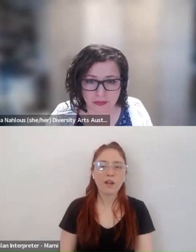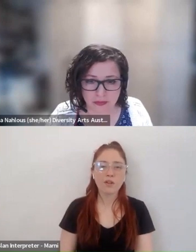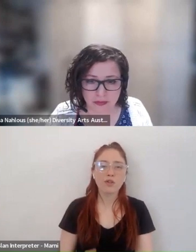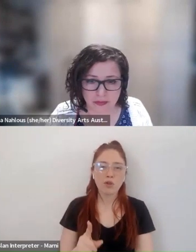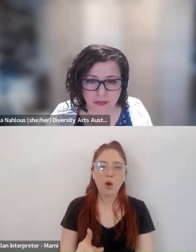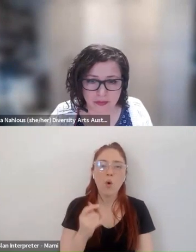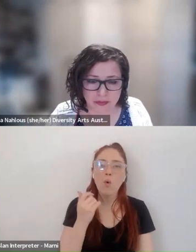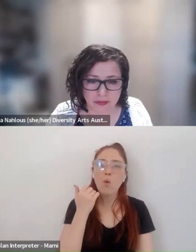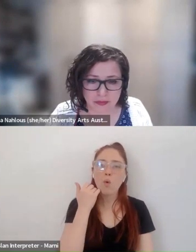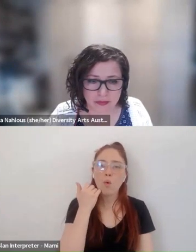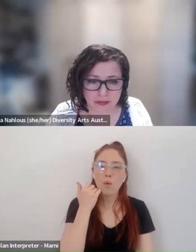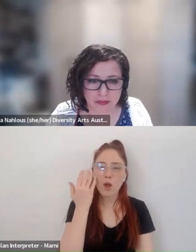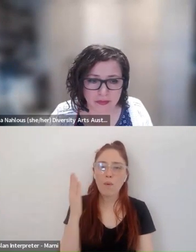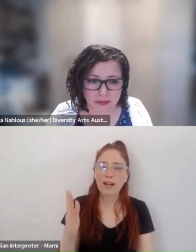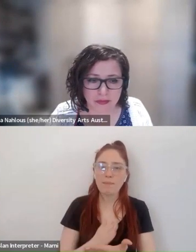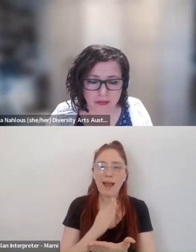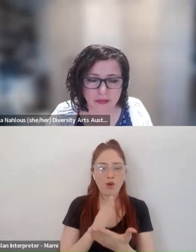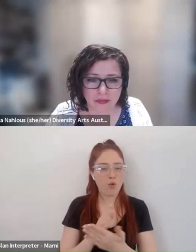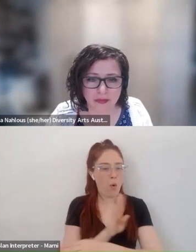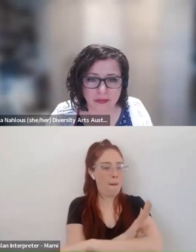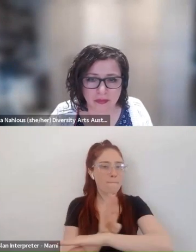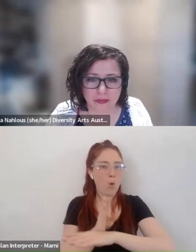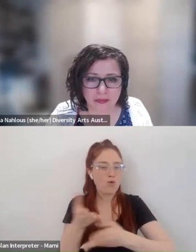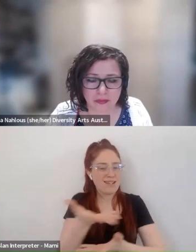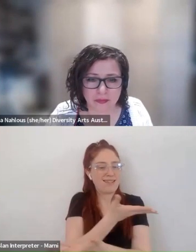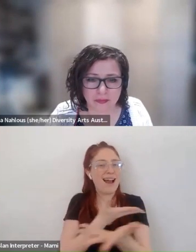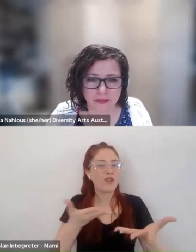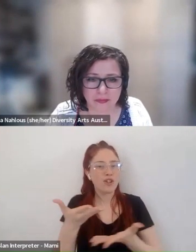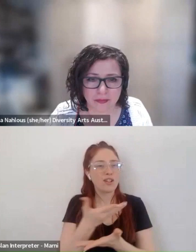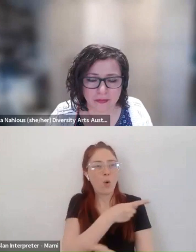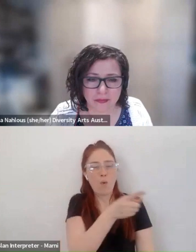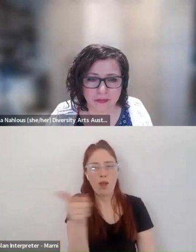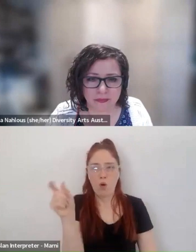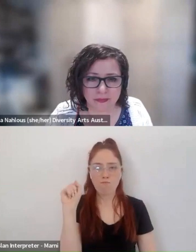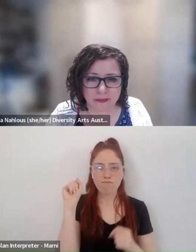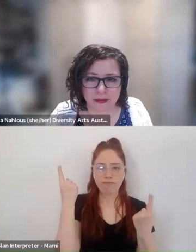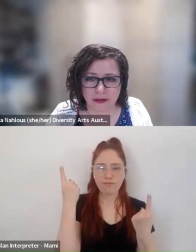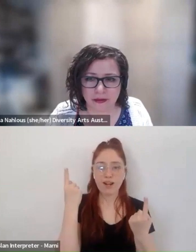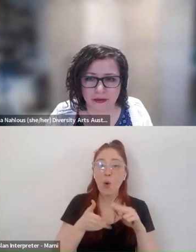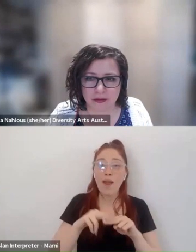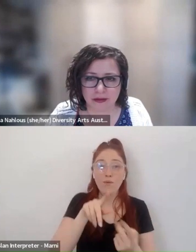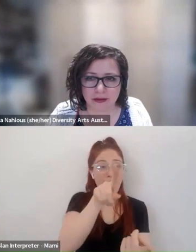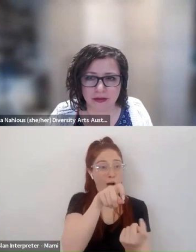board level as well. They're not choosing random people, and